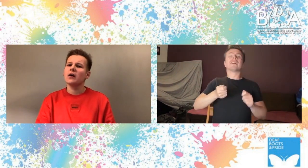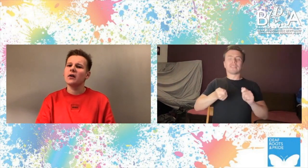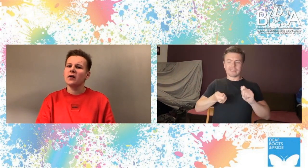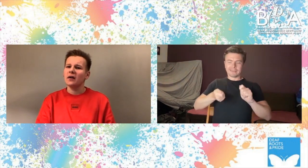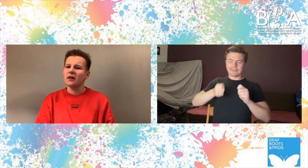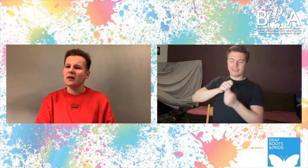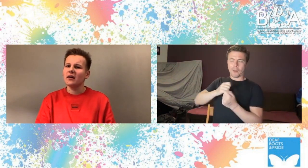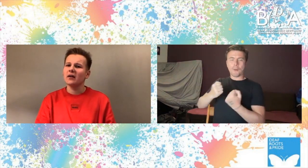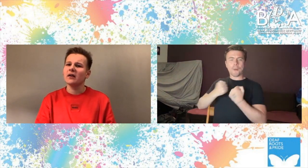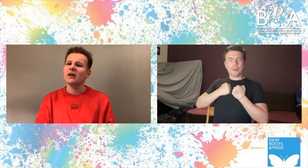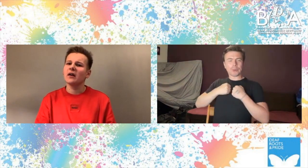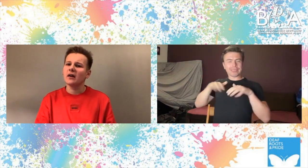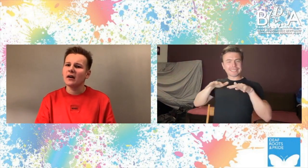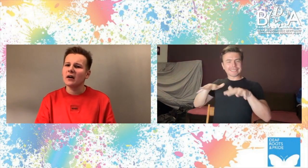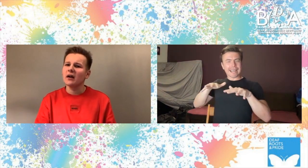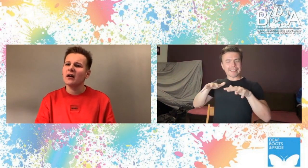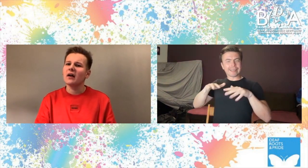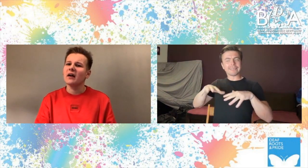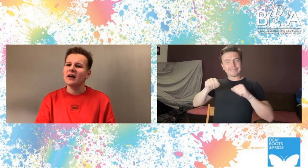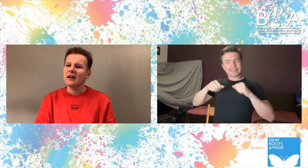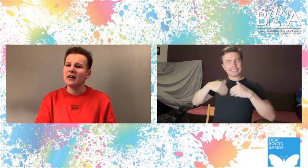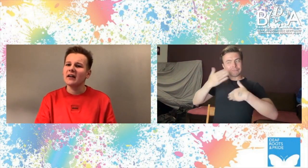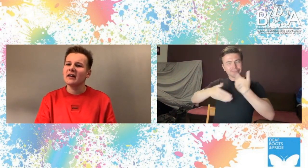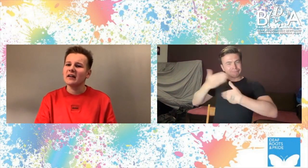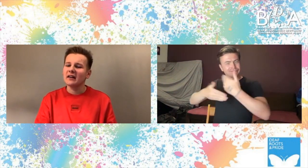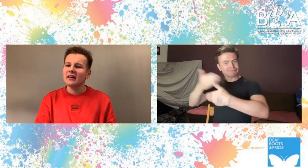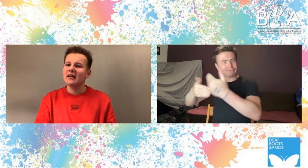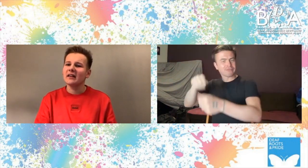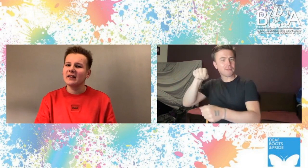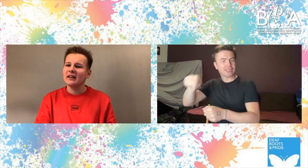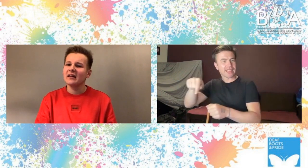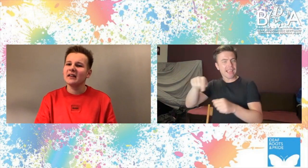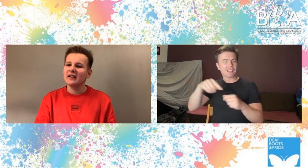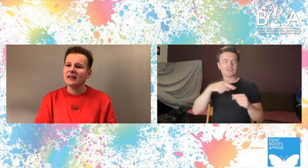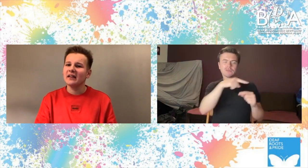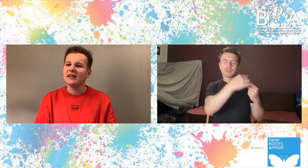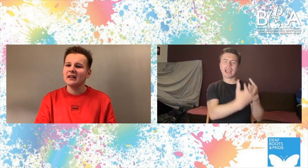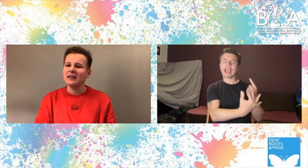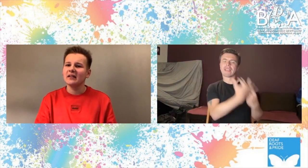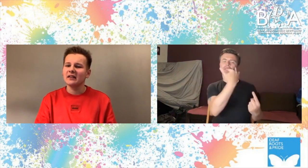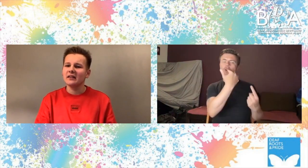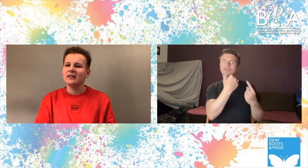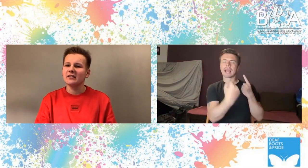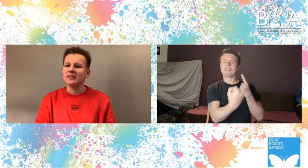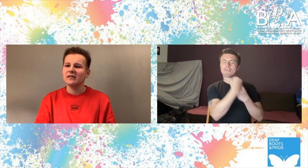find my own style. As I progressed, he was a huge influence.